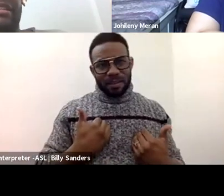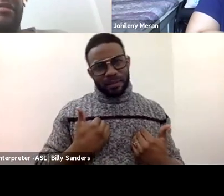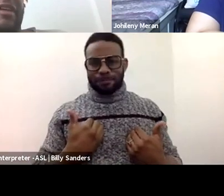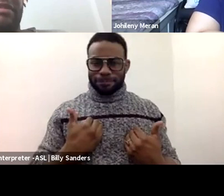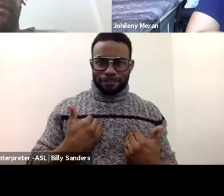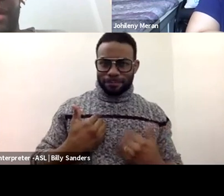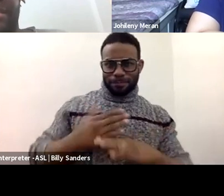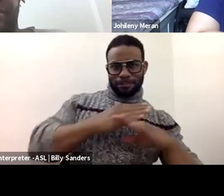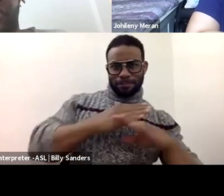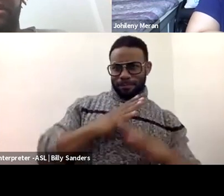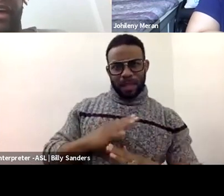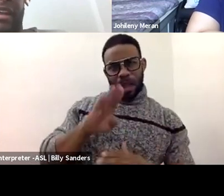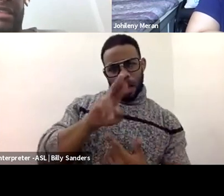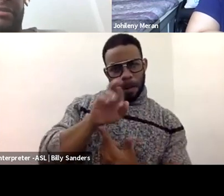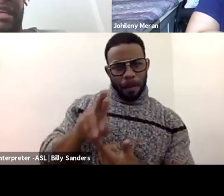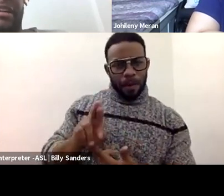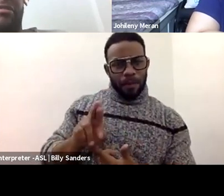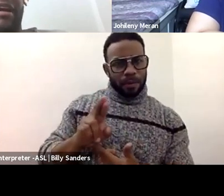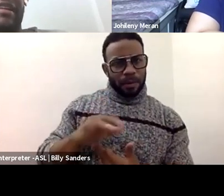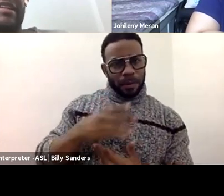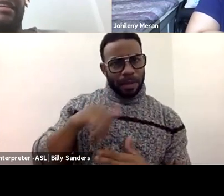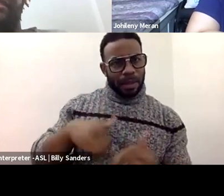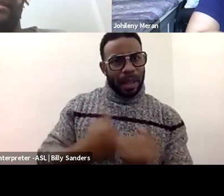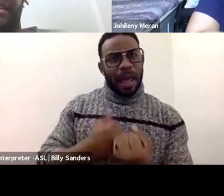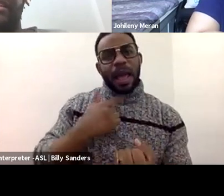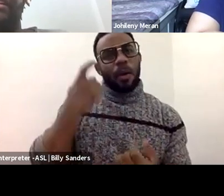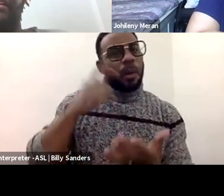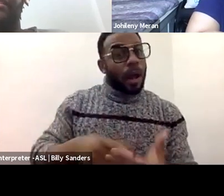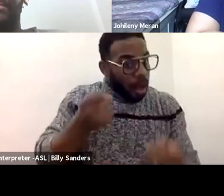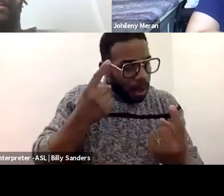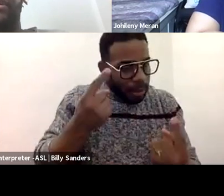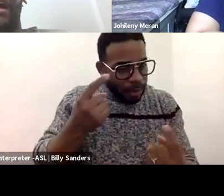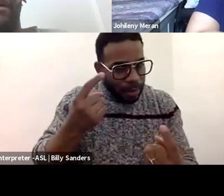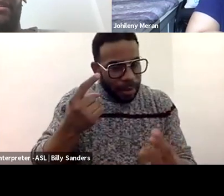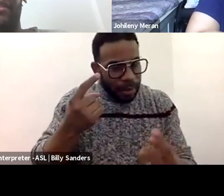that is the best form of allyship, recognizing and understanding that you are not by yourself